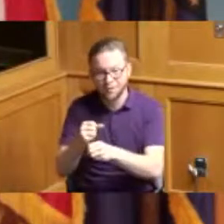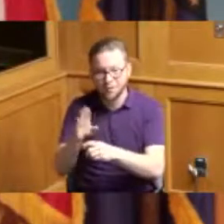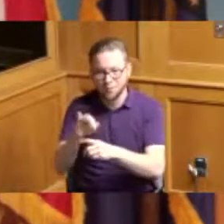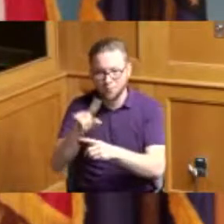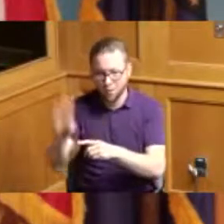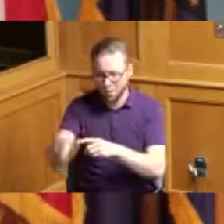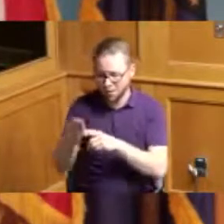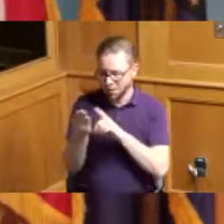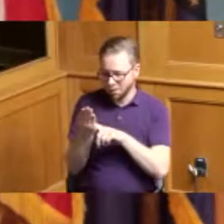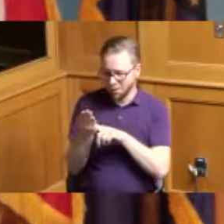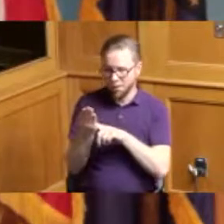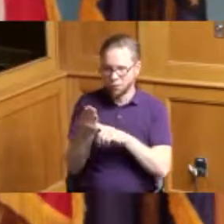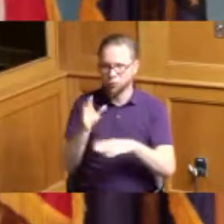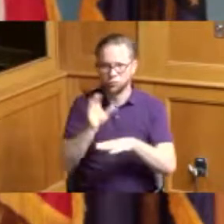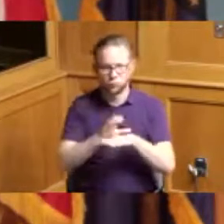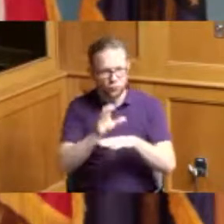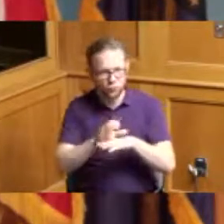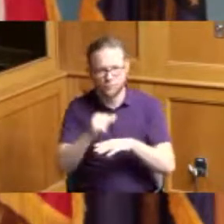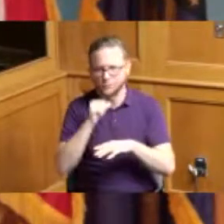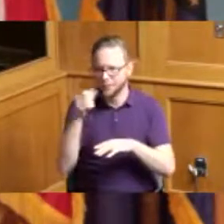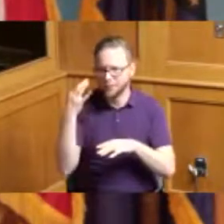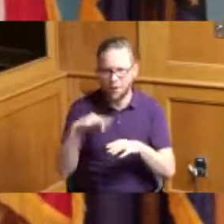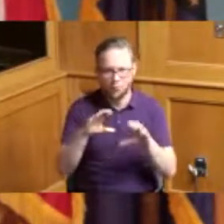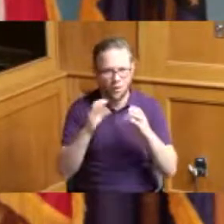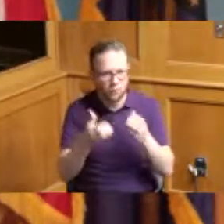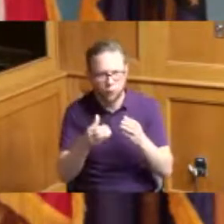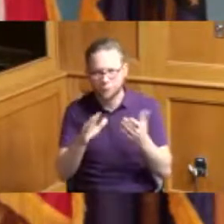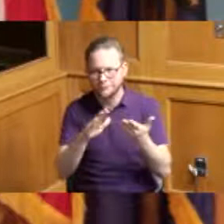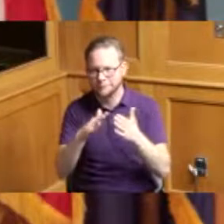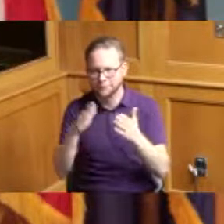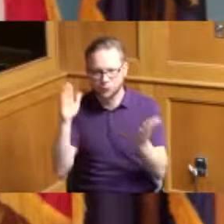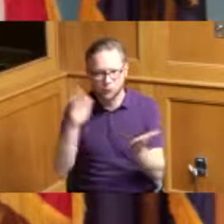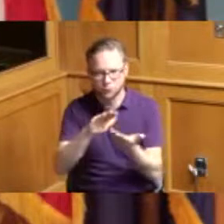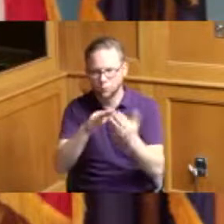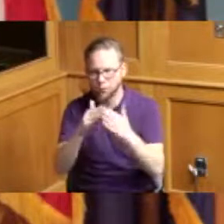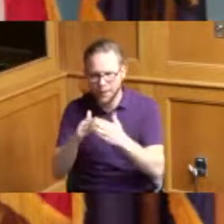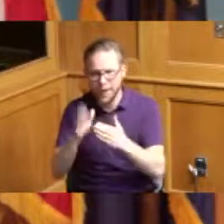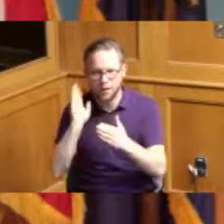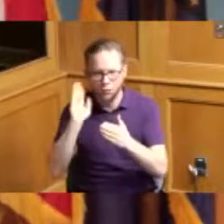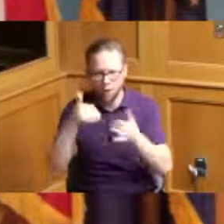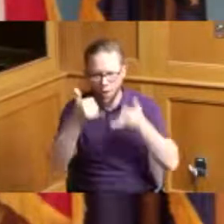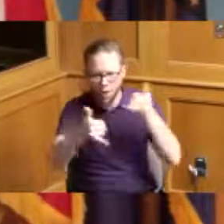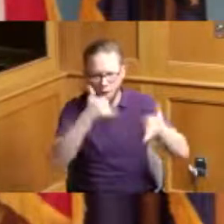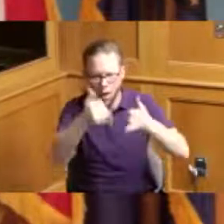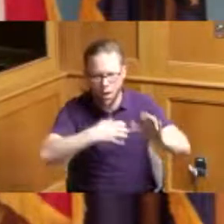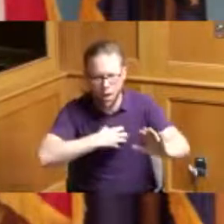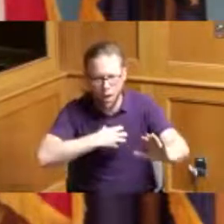from churches non-profits municipalities and we would have done this whole exercise